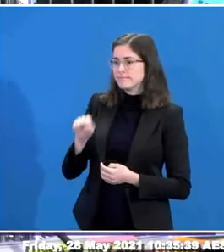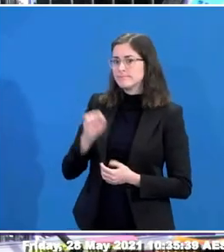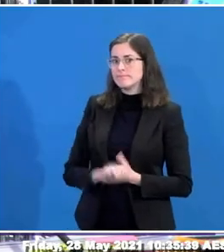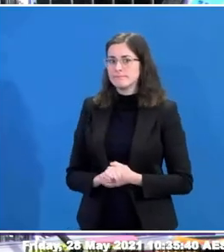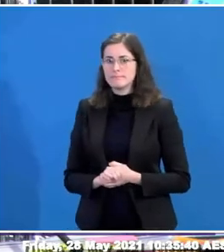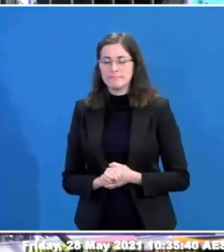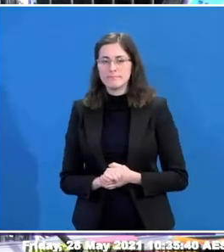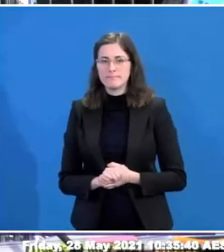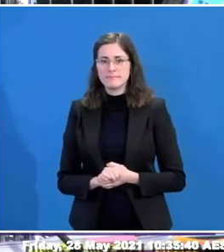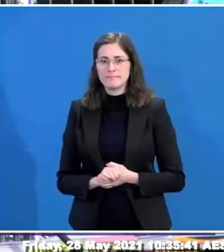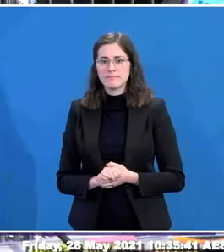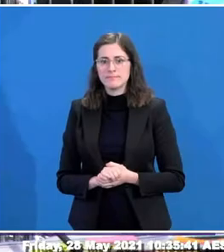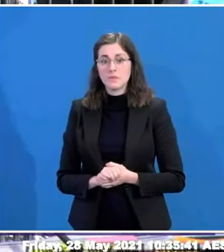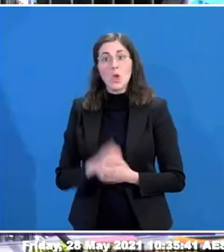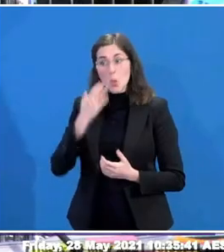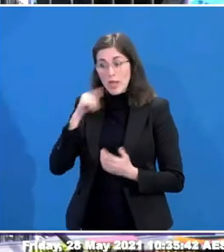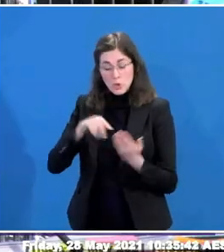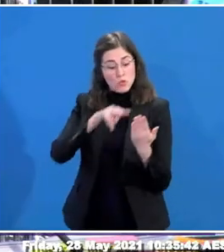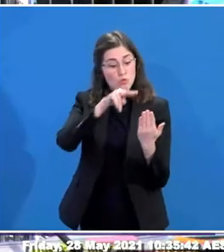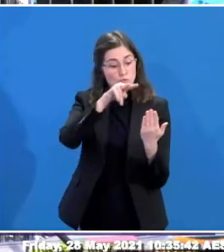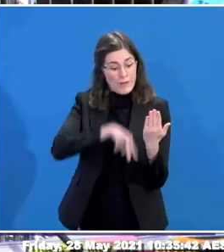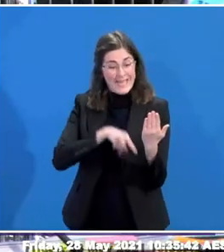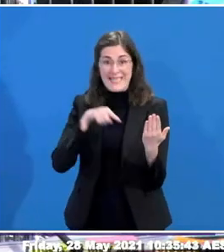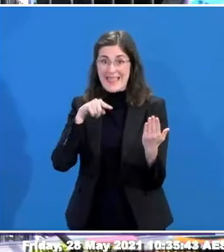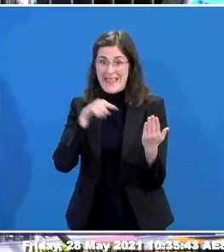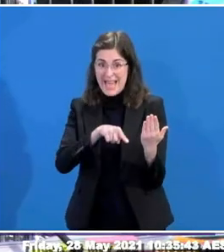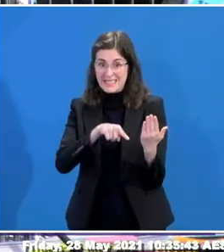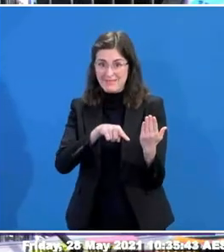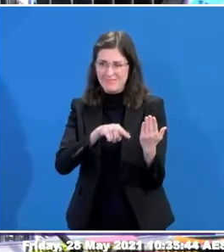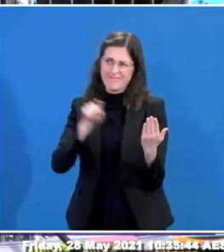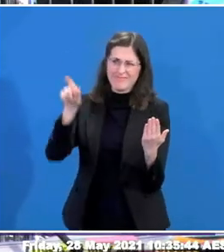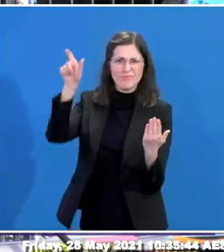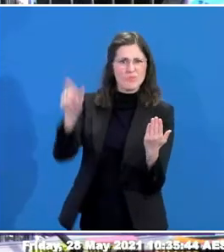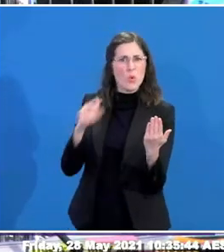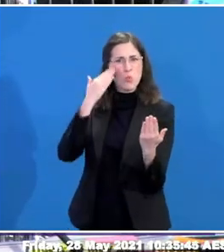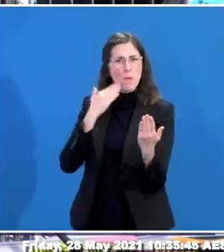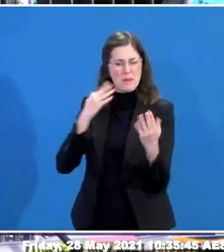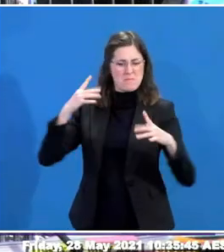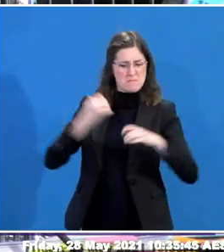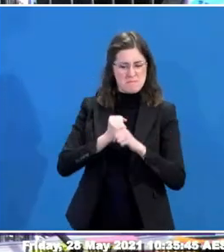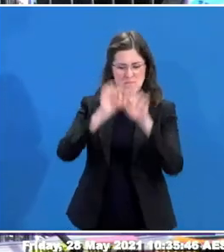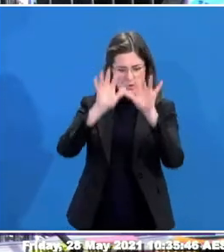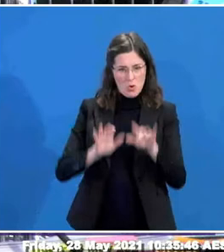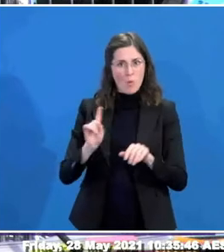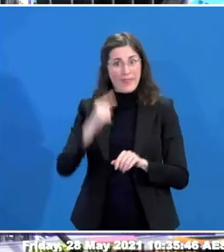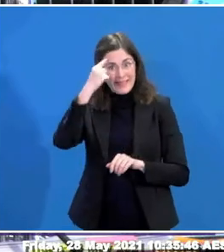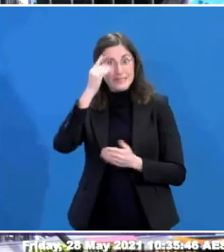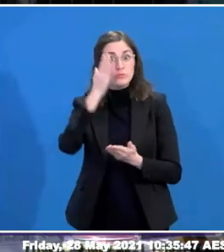What was your understanding in terms of Ms Piaud's conclusions where something was not sustained?